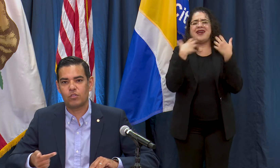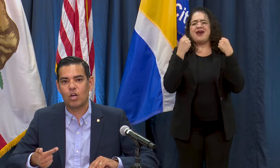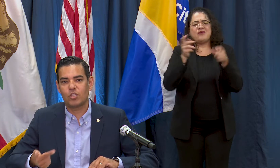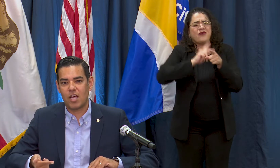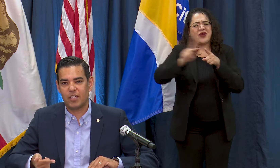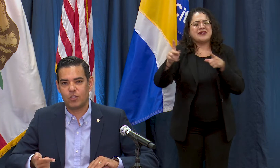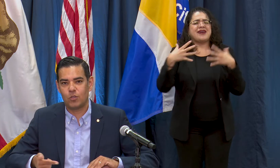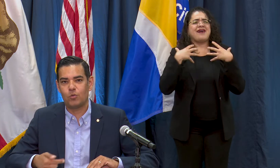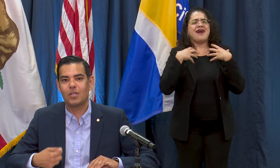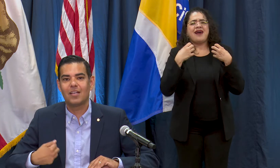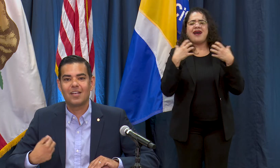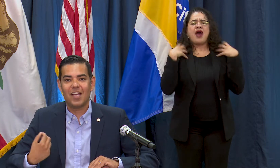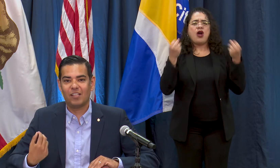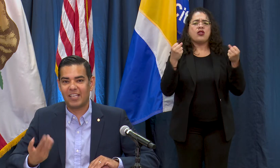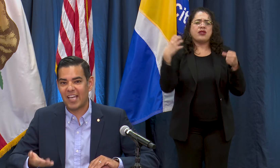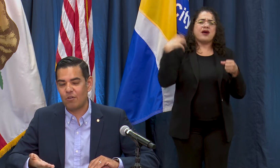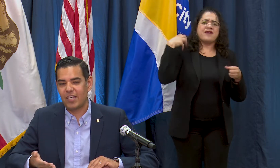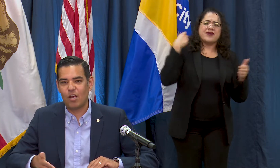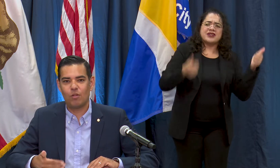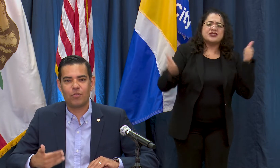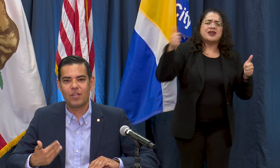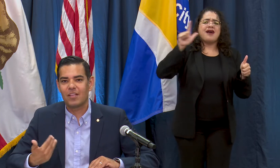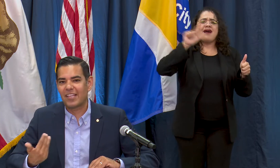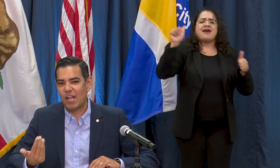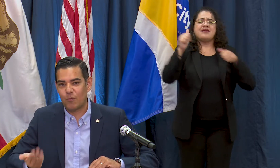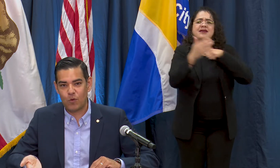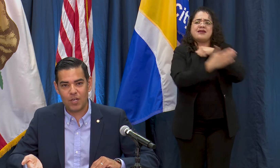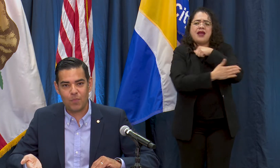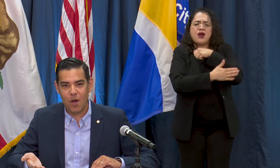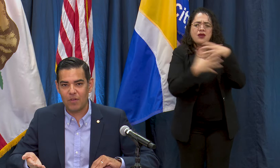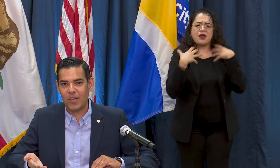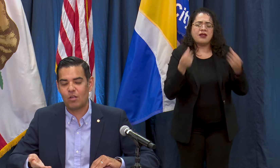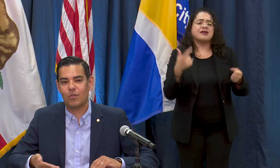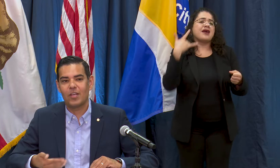are talking to LA County Health, California Department of Health, and the